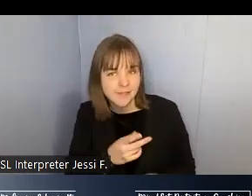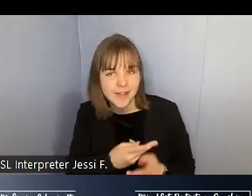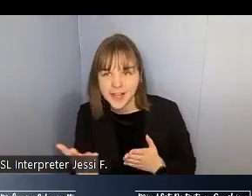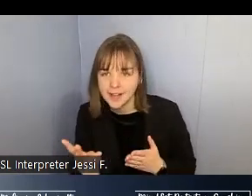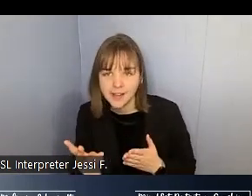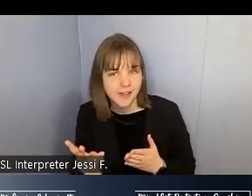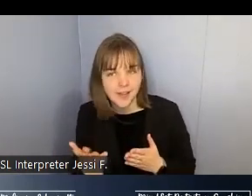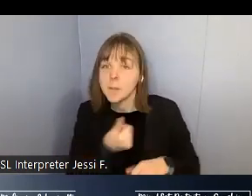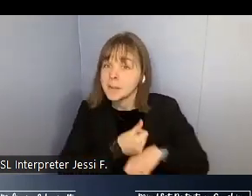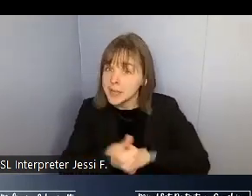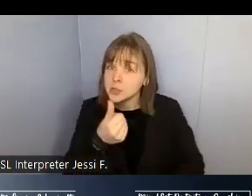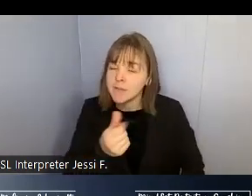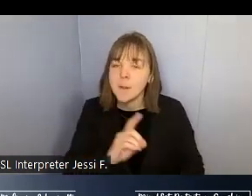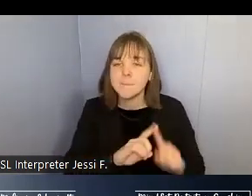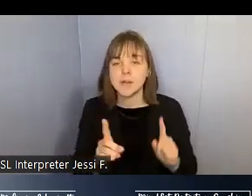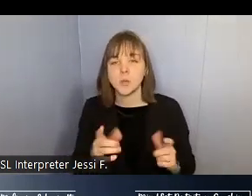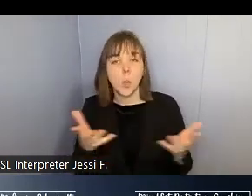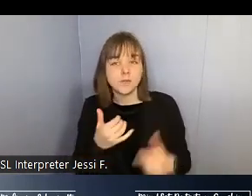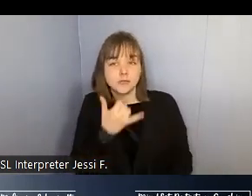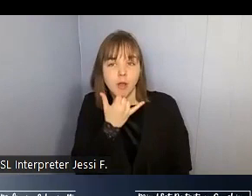But really, it's the diet because that overeating episode